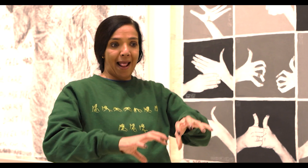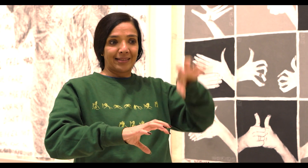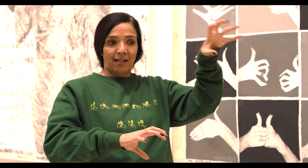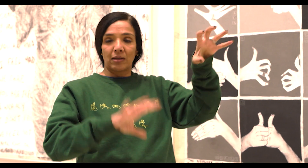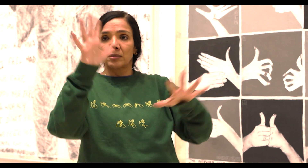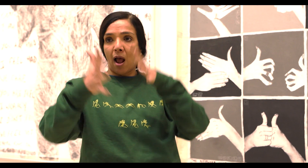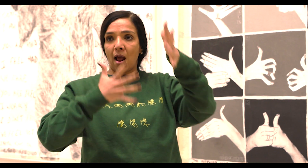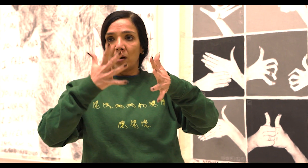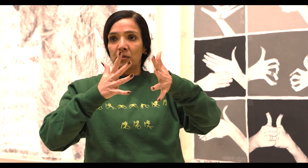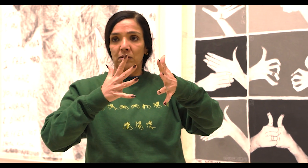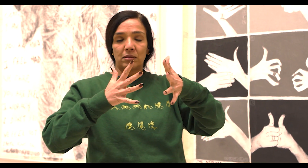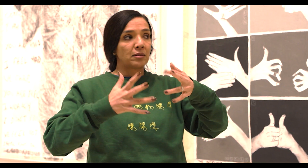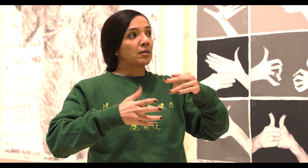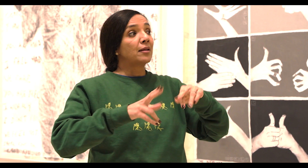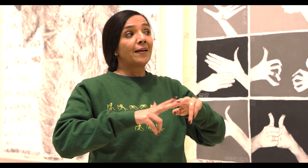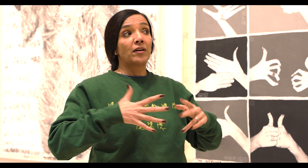a basic structure with the basic signs.